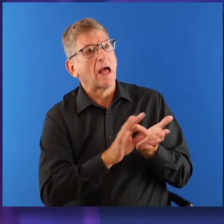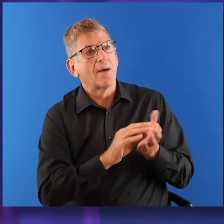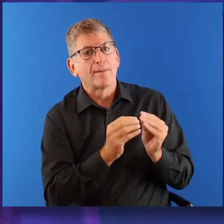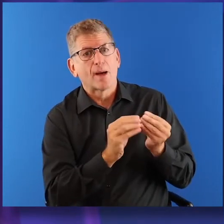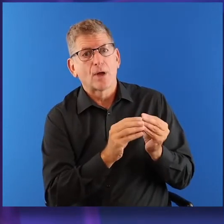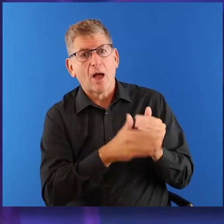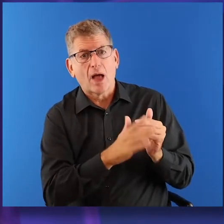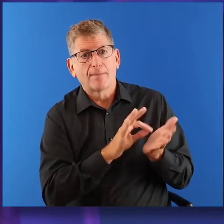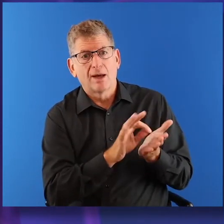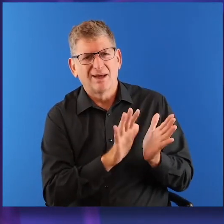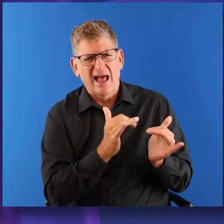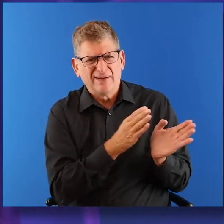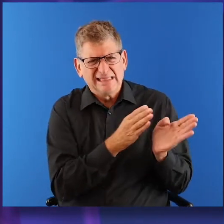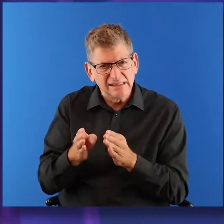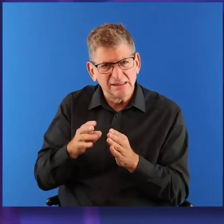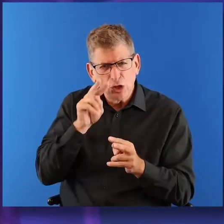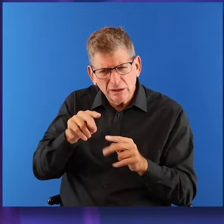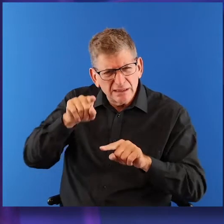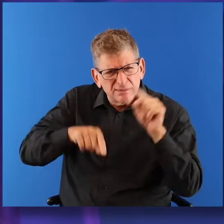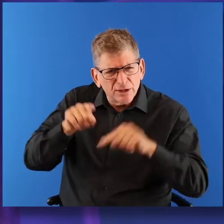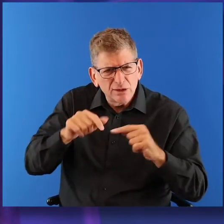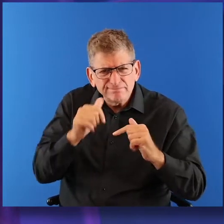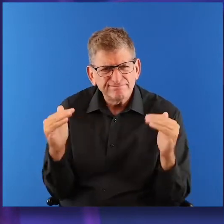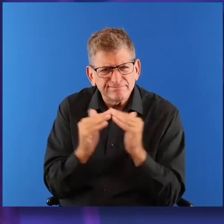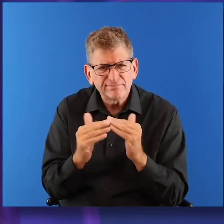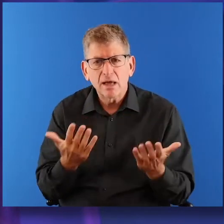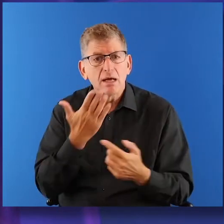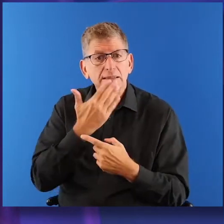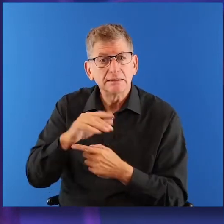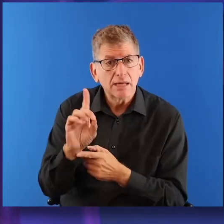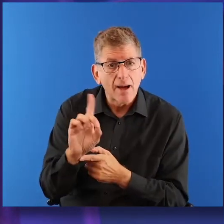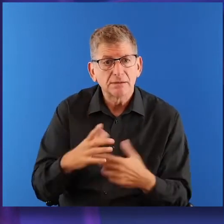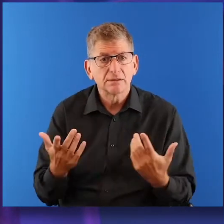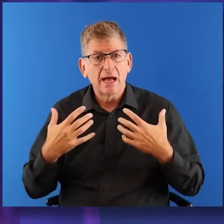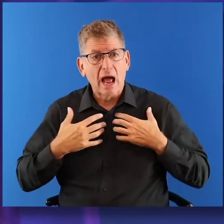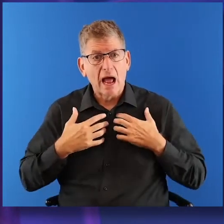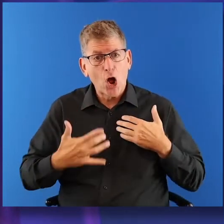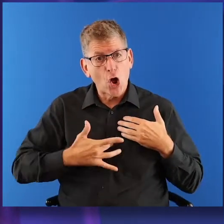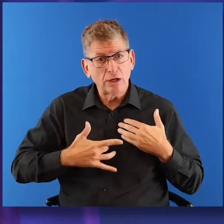and infant mortality, and maternal mortality. In pneumonia, vaccination rates there are